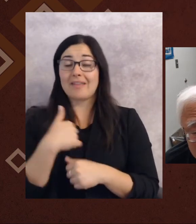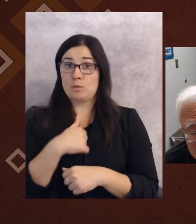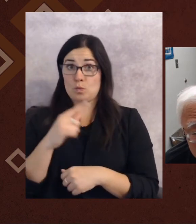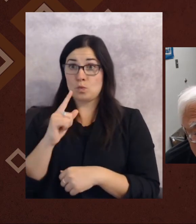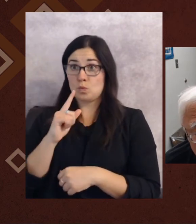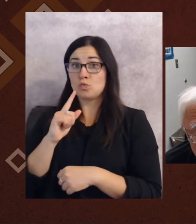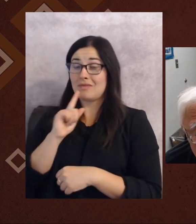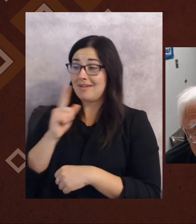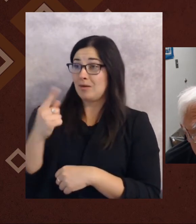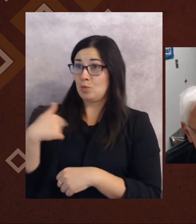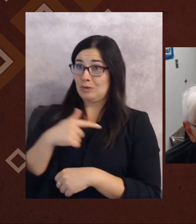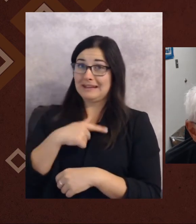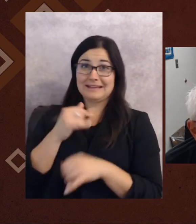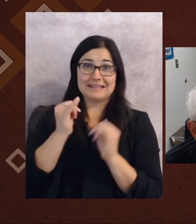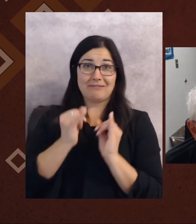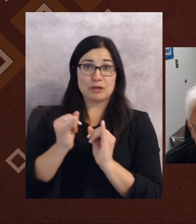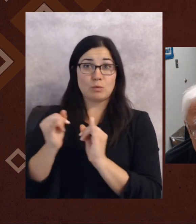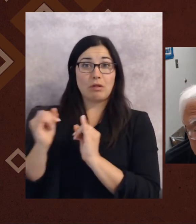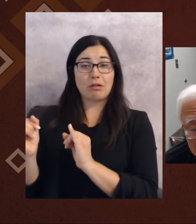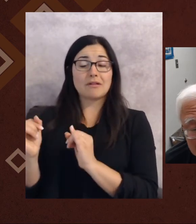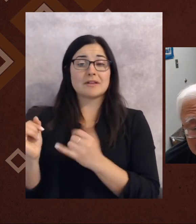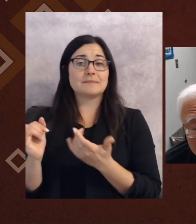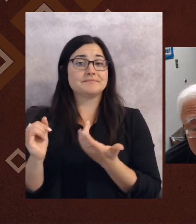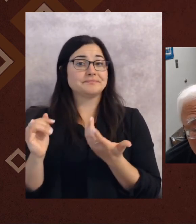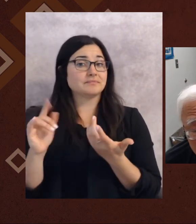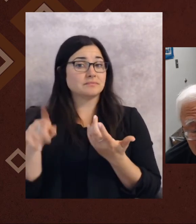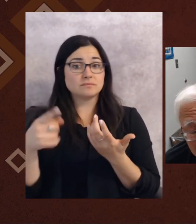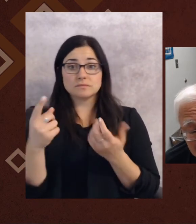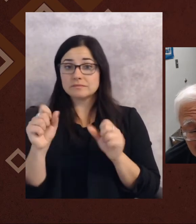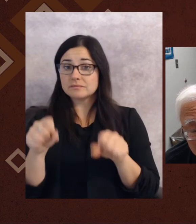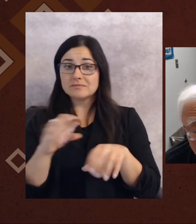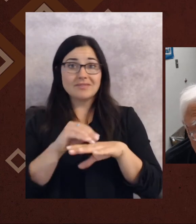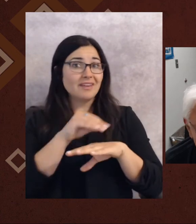can really on the affect how we think,